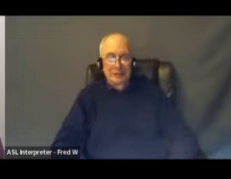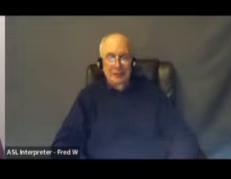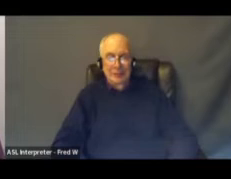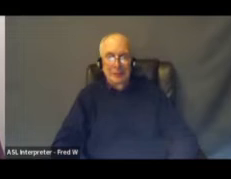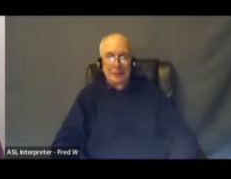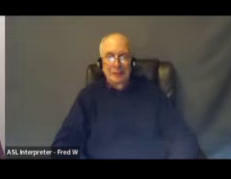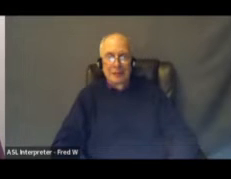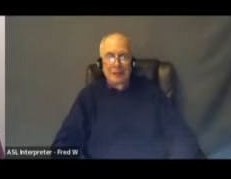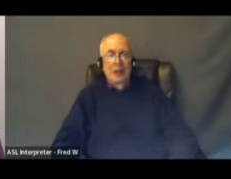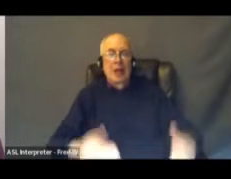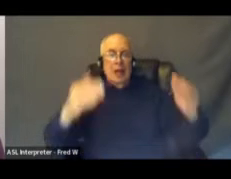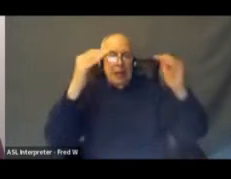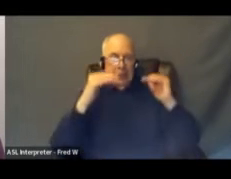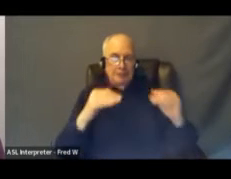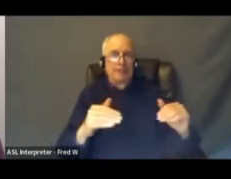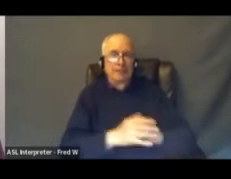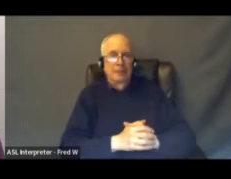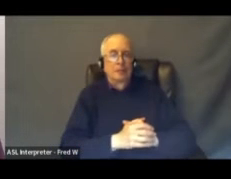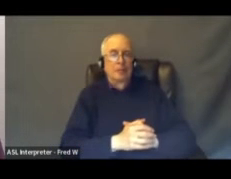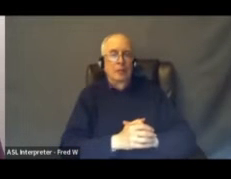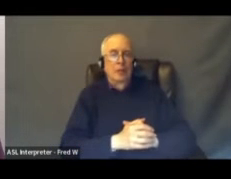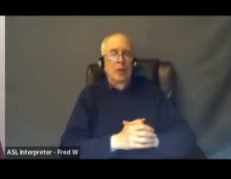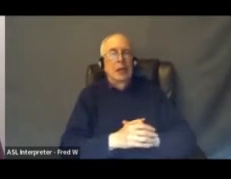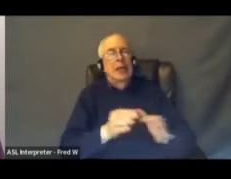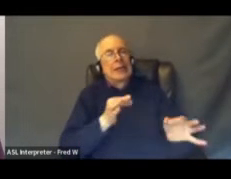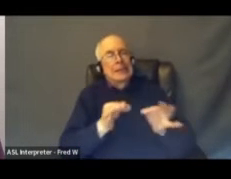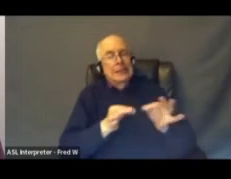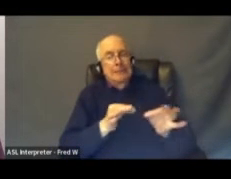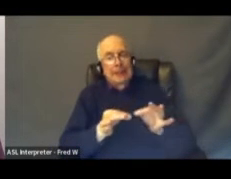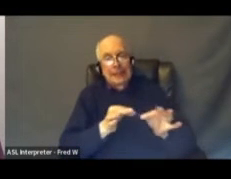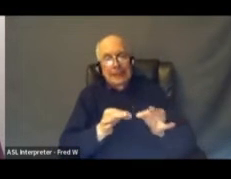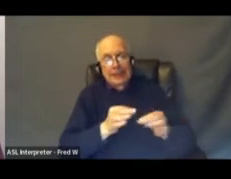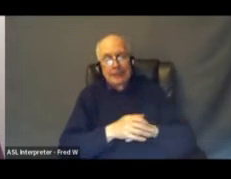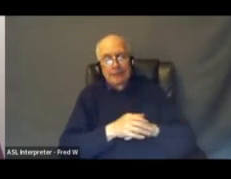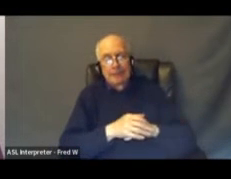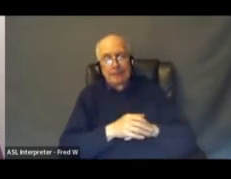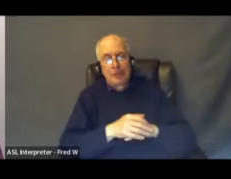So the next stage is to explain that the symptoms that we're